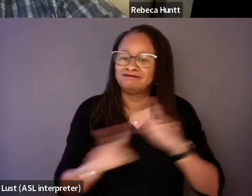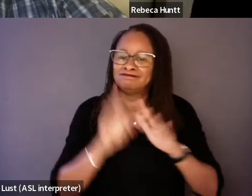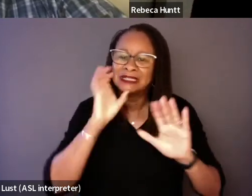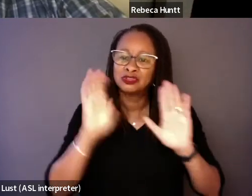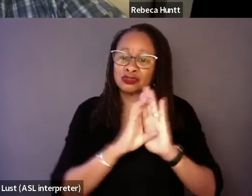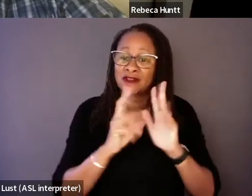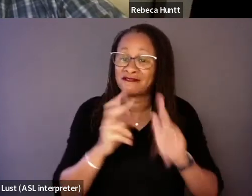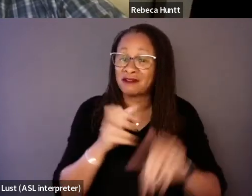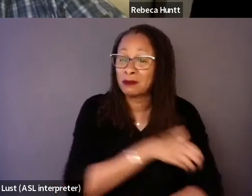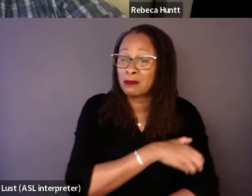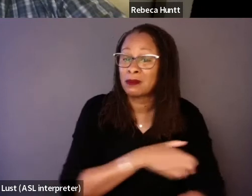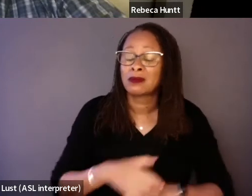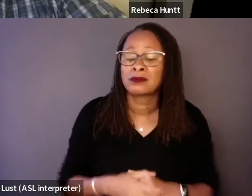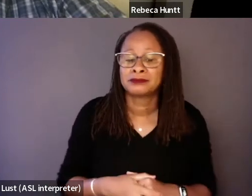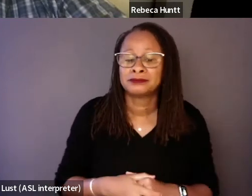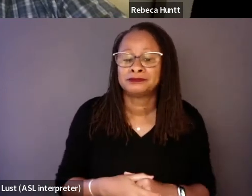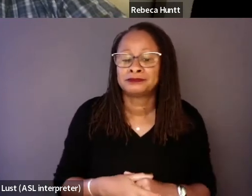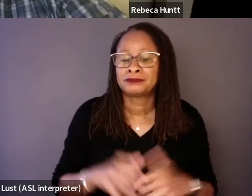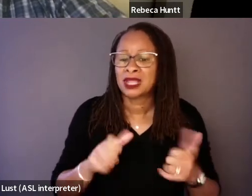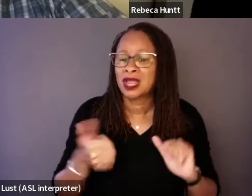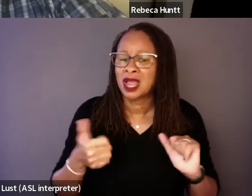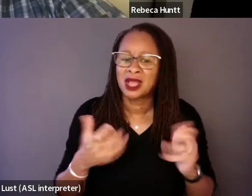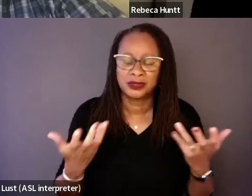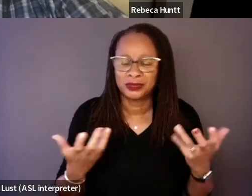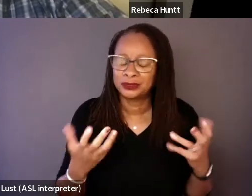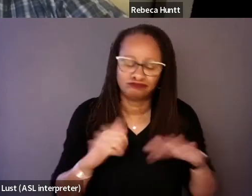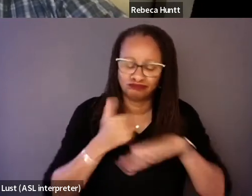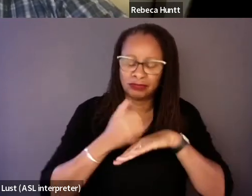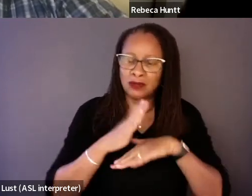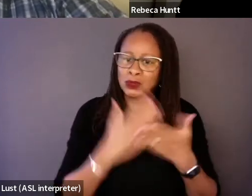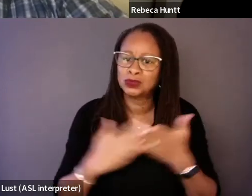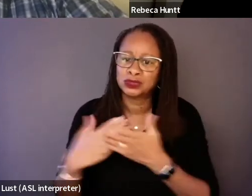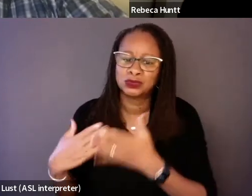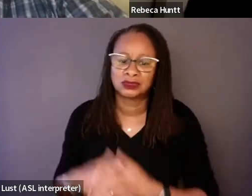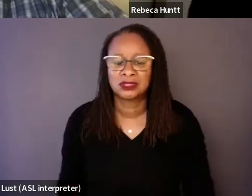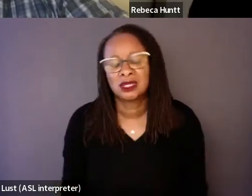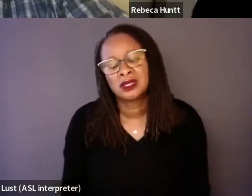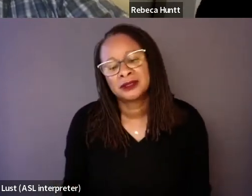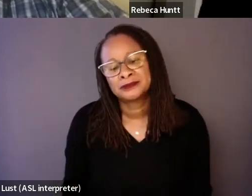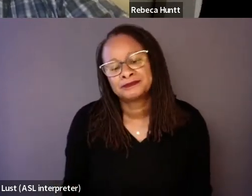How did you devise these sequences?